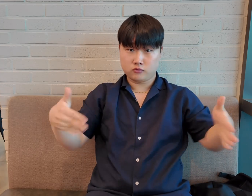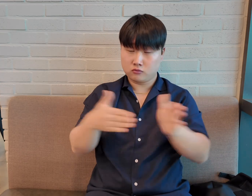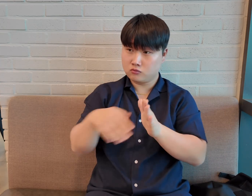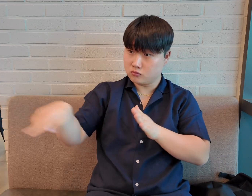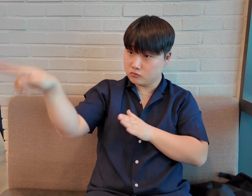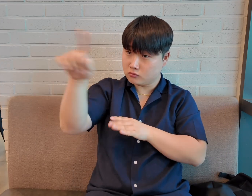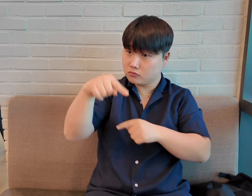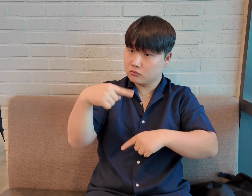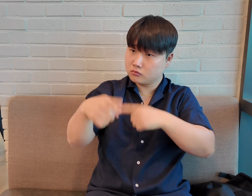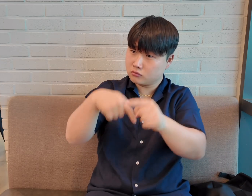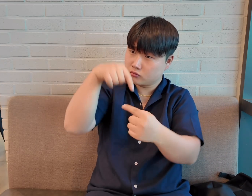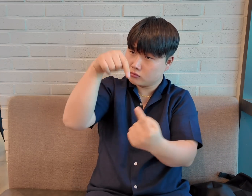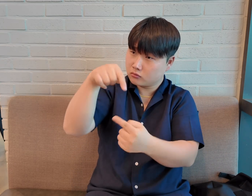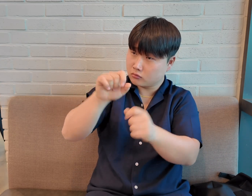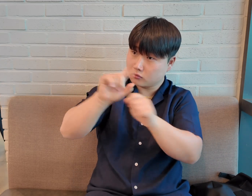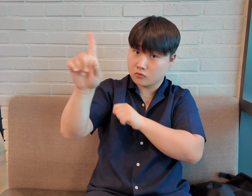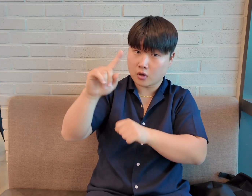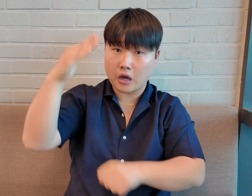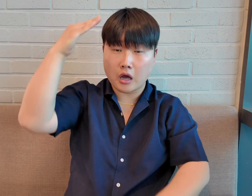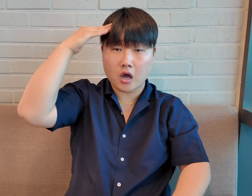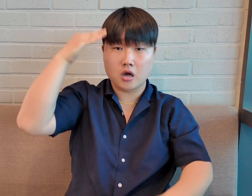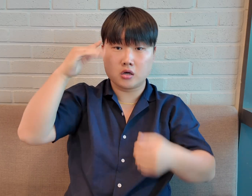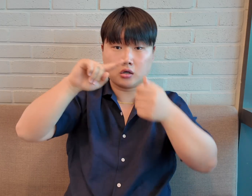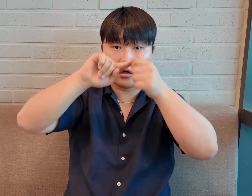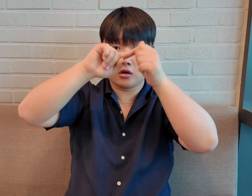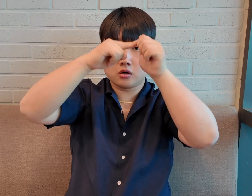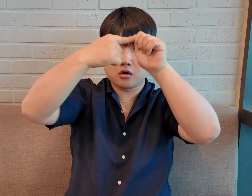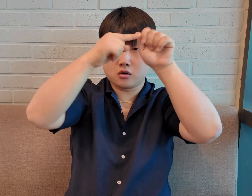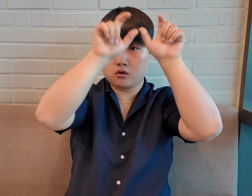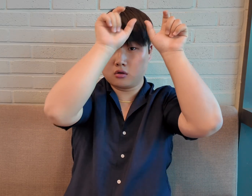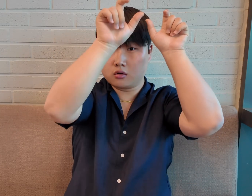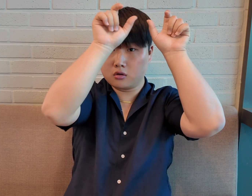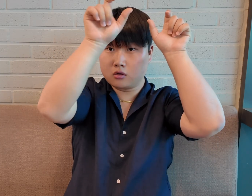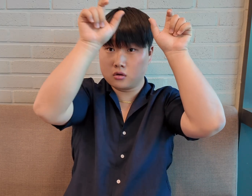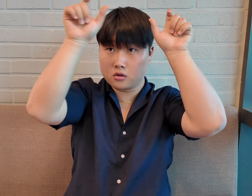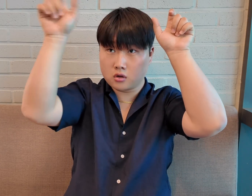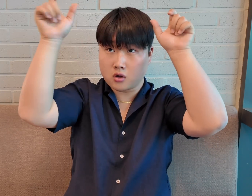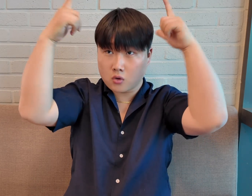However, people who use sentence-type sign language have the Korean language spread out into words, and